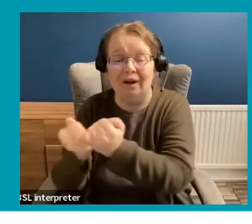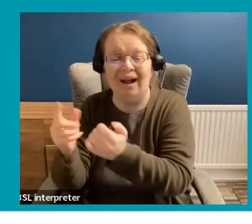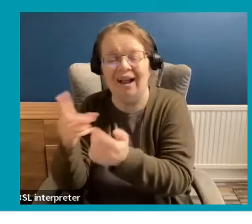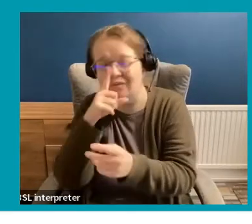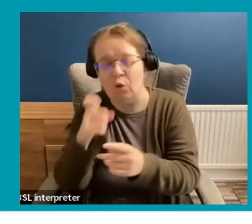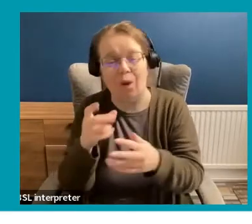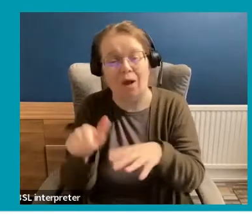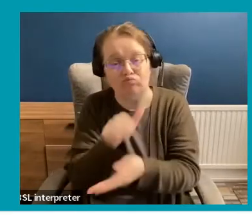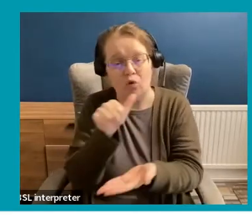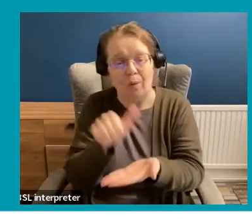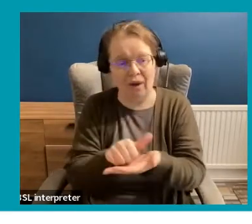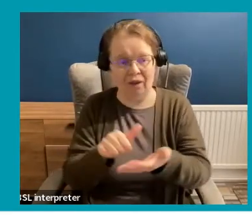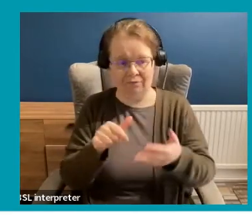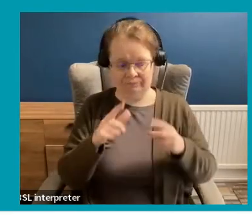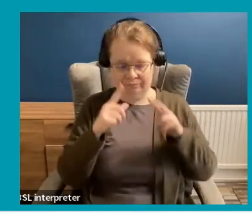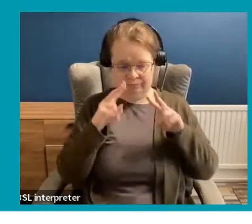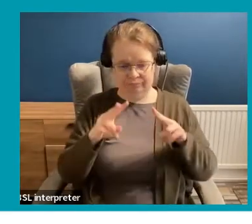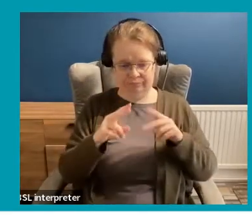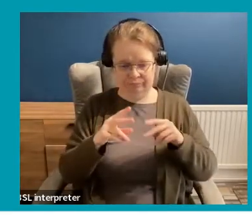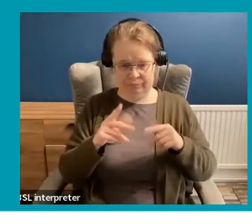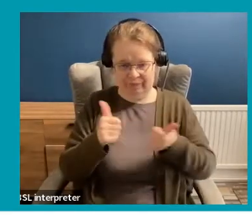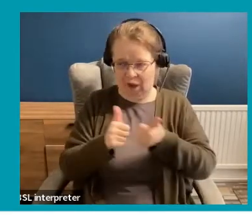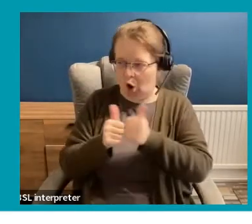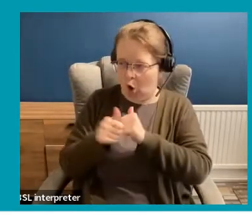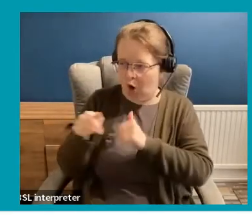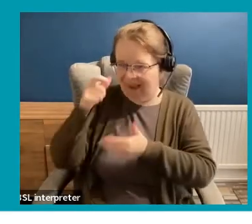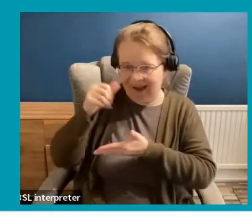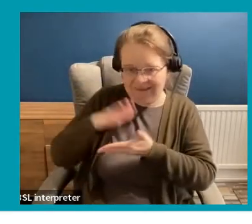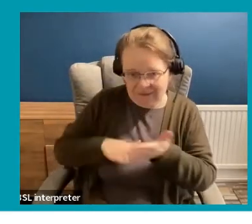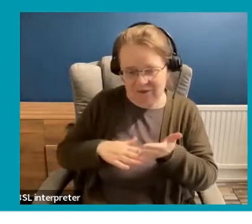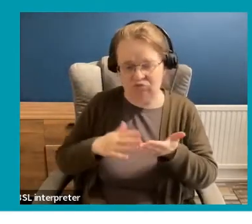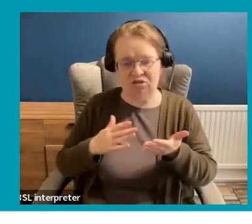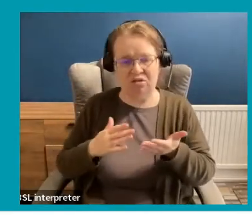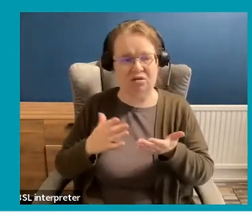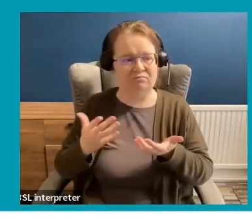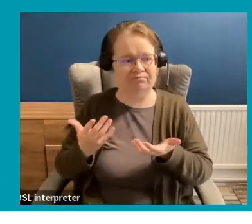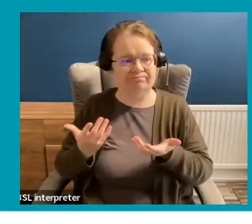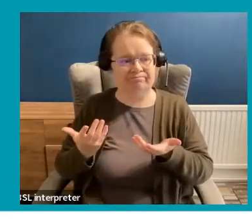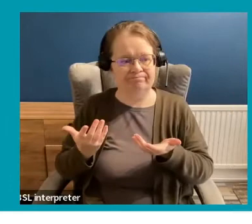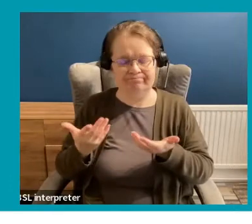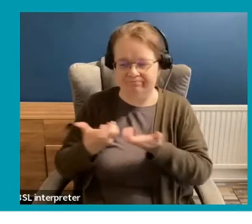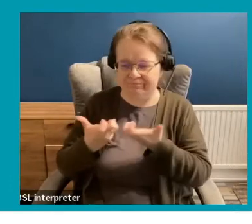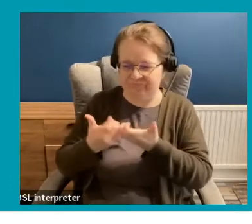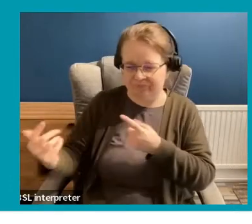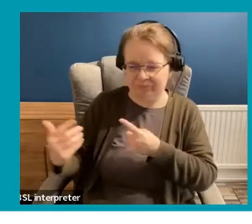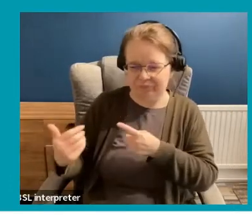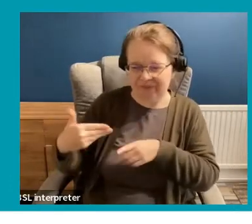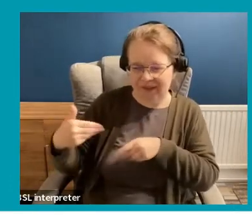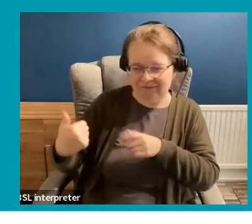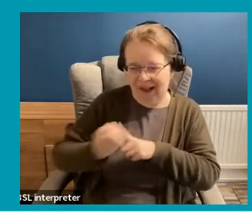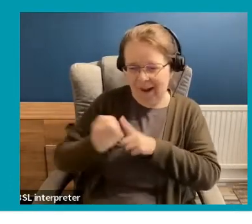you're looking at things like the colleague experience and how it impacts on everybody within the organization.